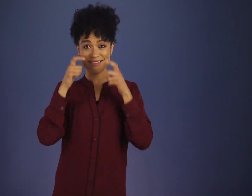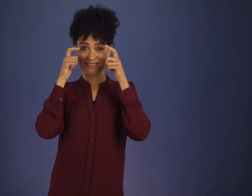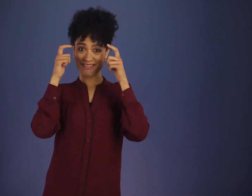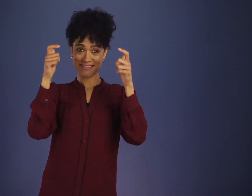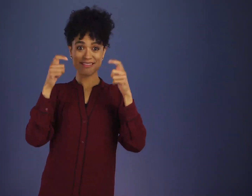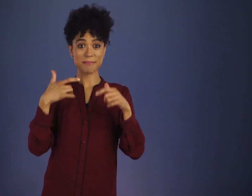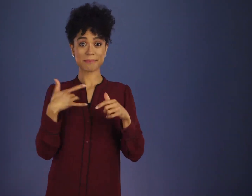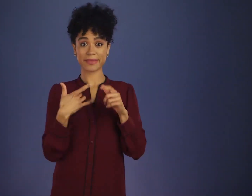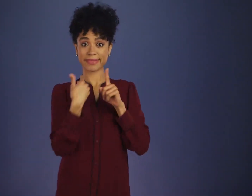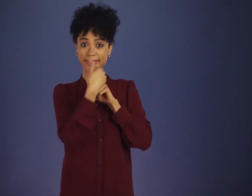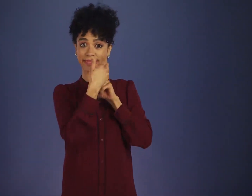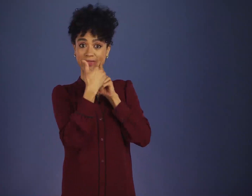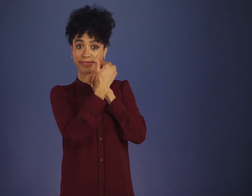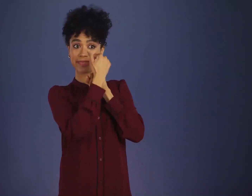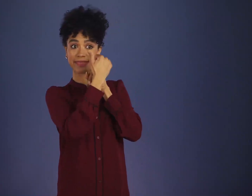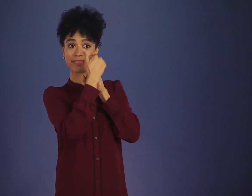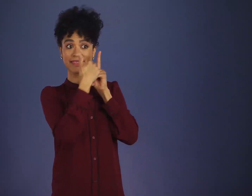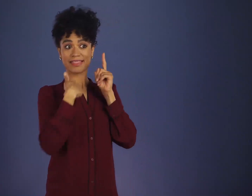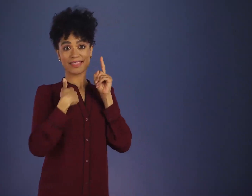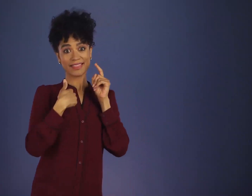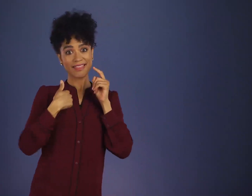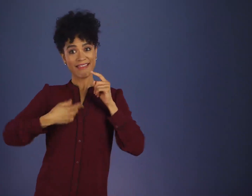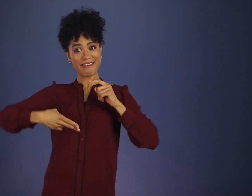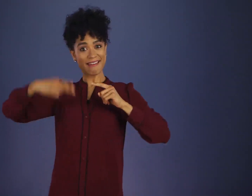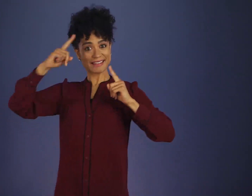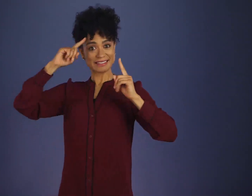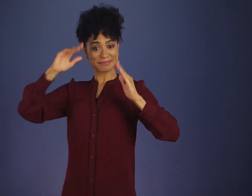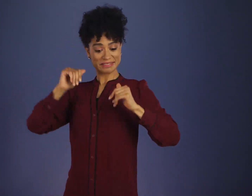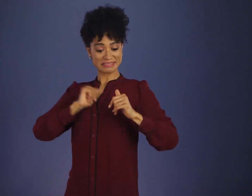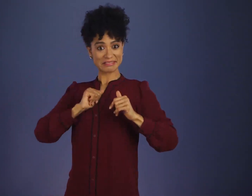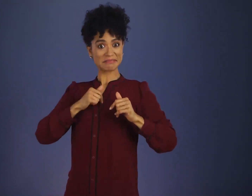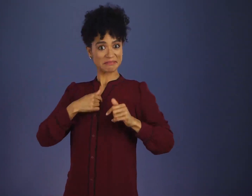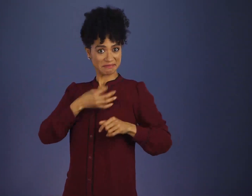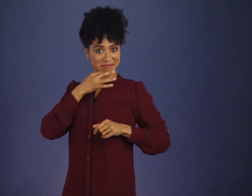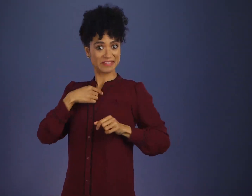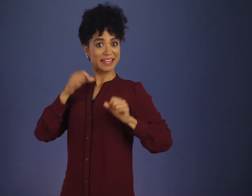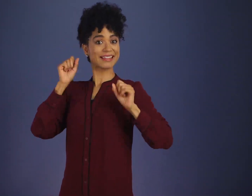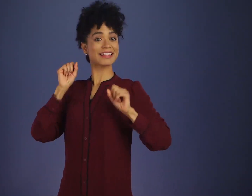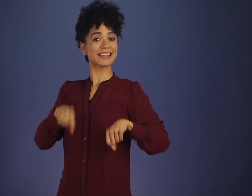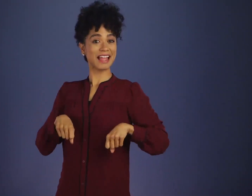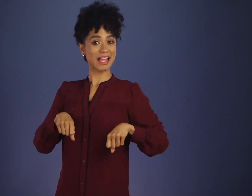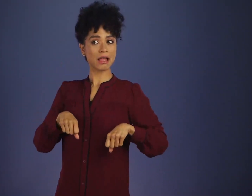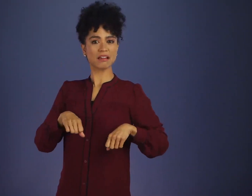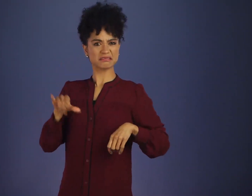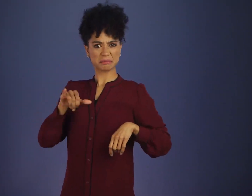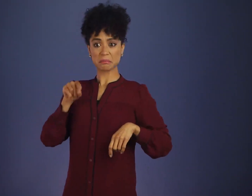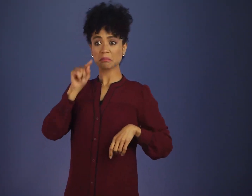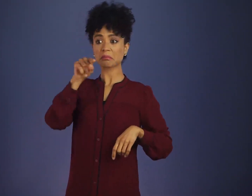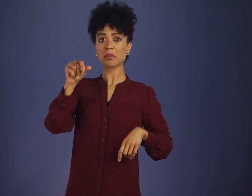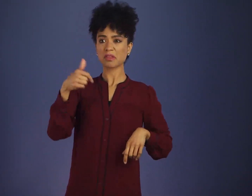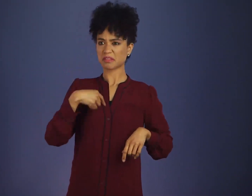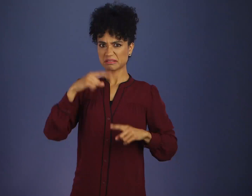Pride lures us into making demands upon ourselves or upon others which cannot be met without perverting